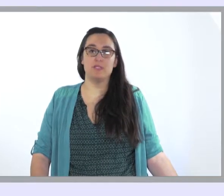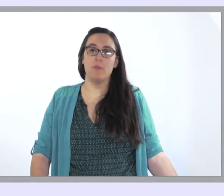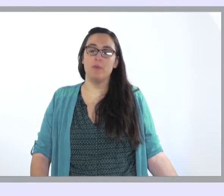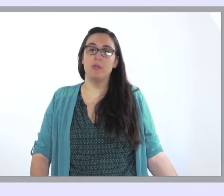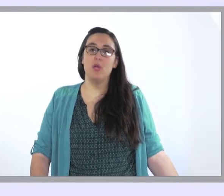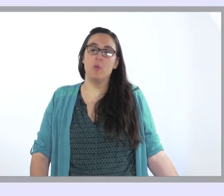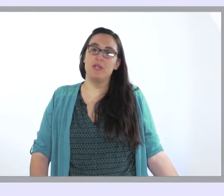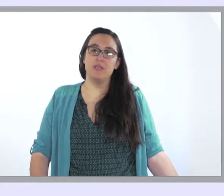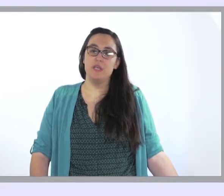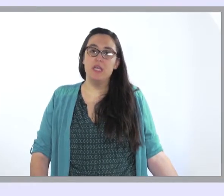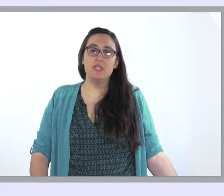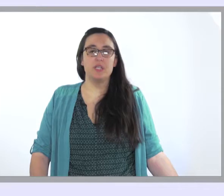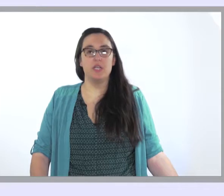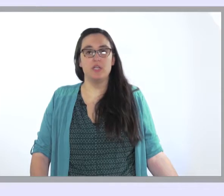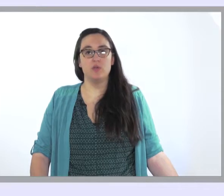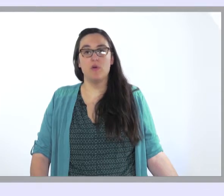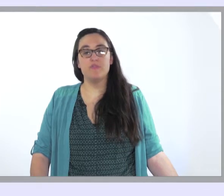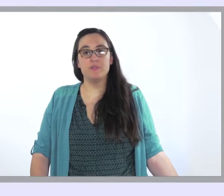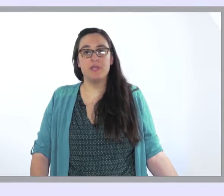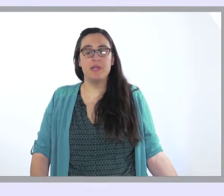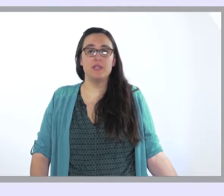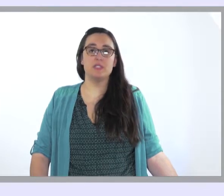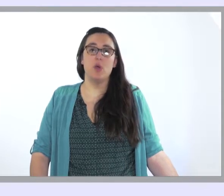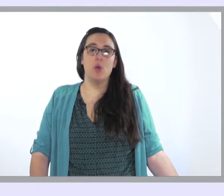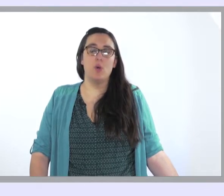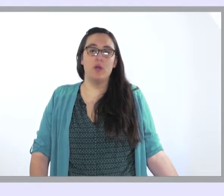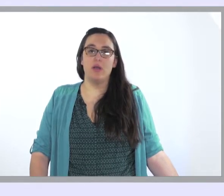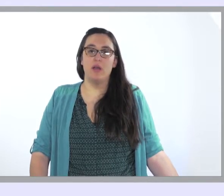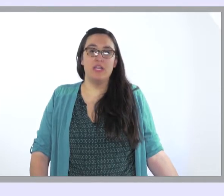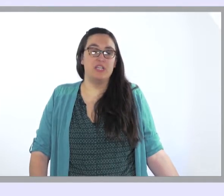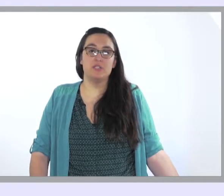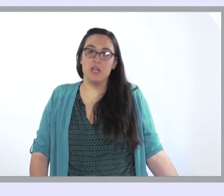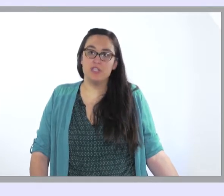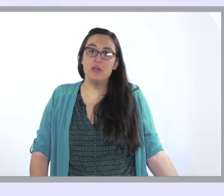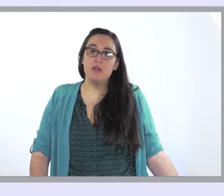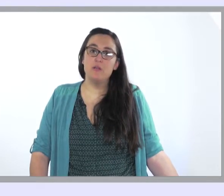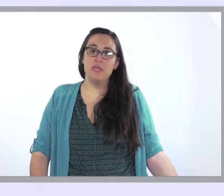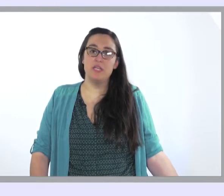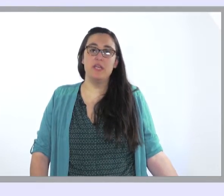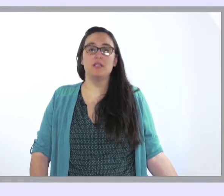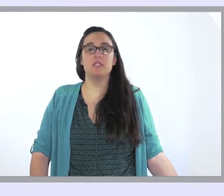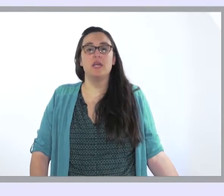for example, when they meet in conferences or in international meetings,